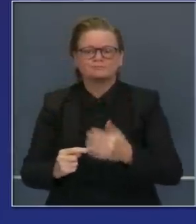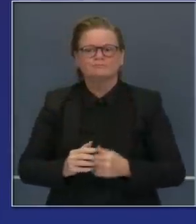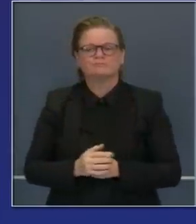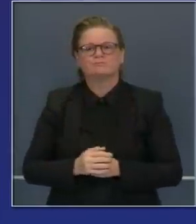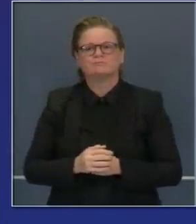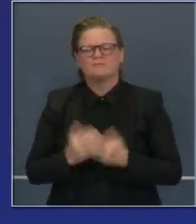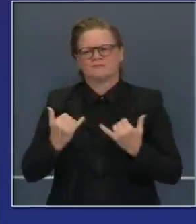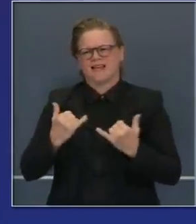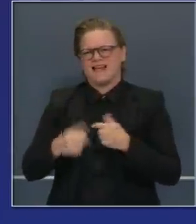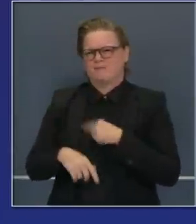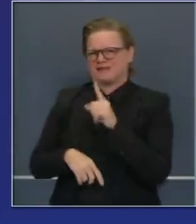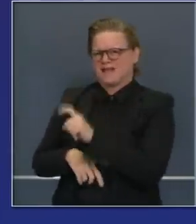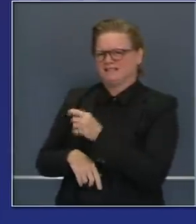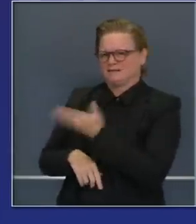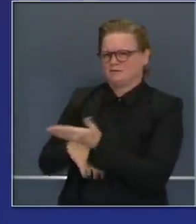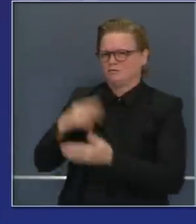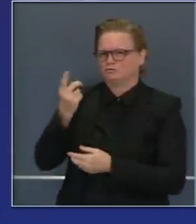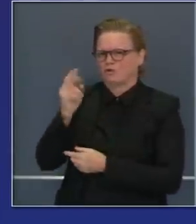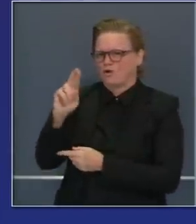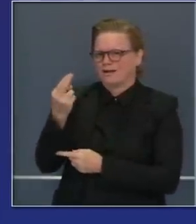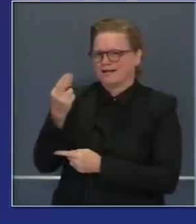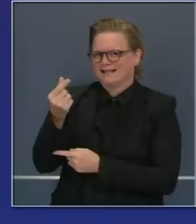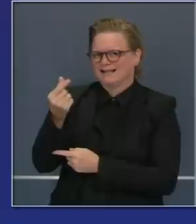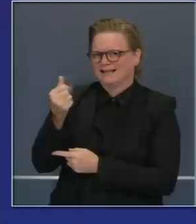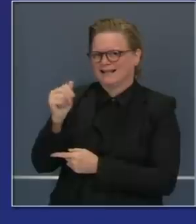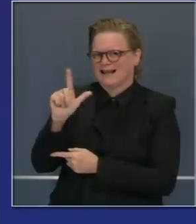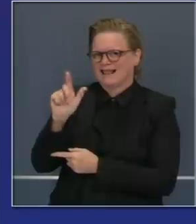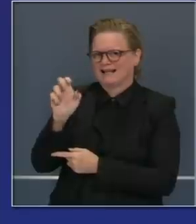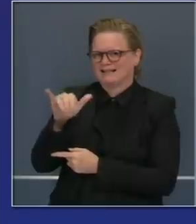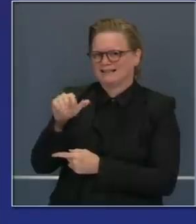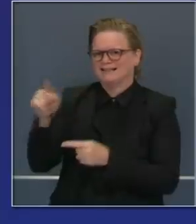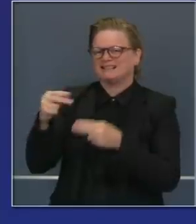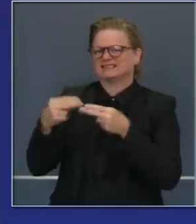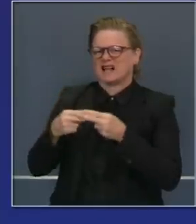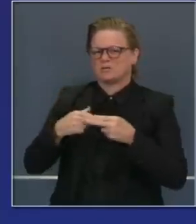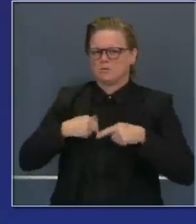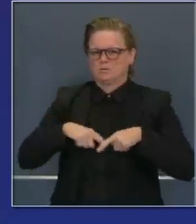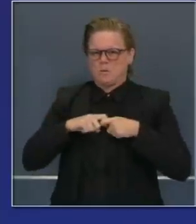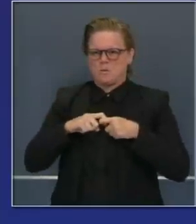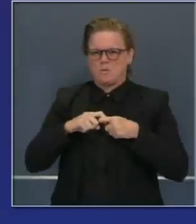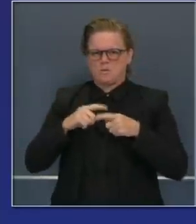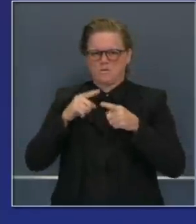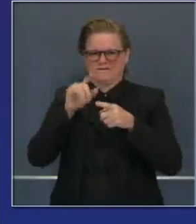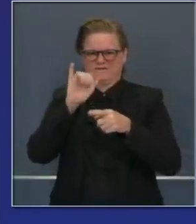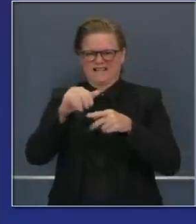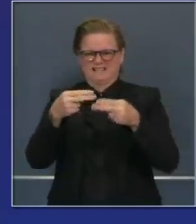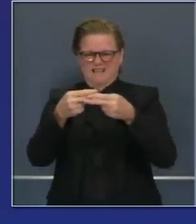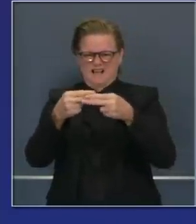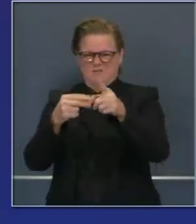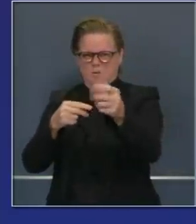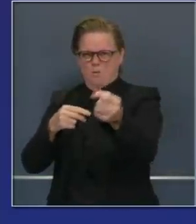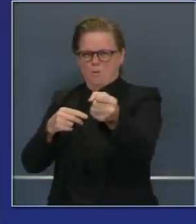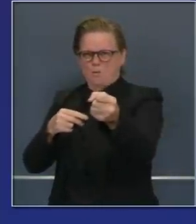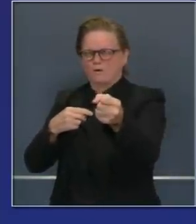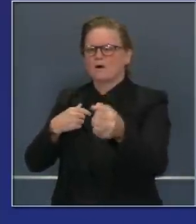MAYBE YOU COULD TALK BRIEFLY, BEFORE I MOVE ON IN THE SLIDES,